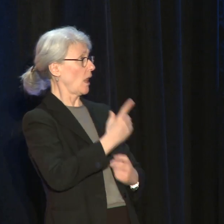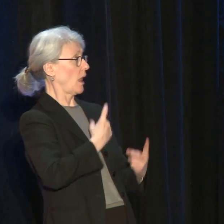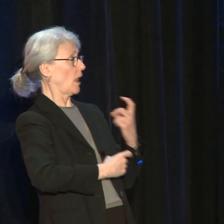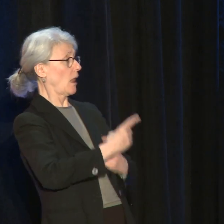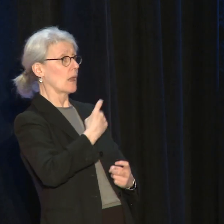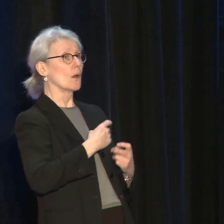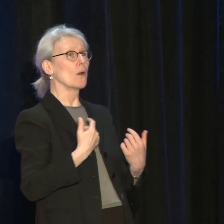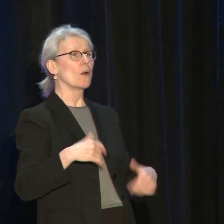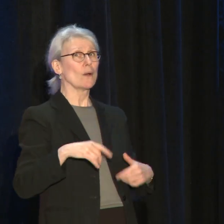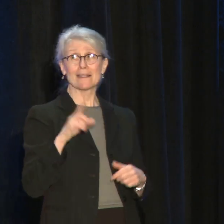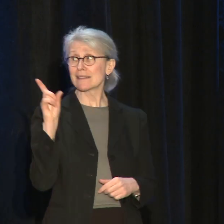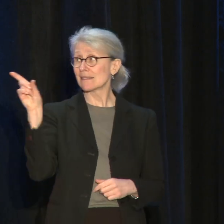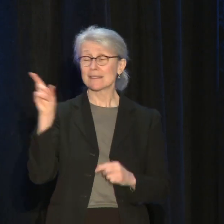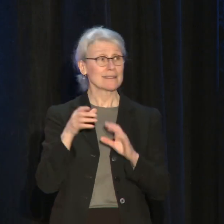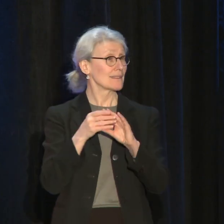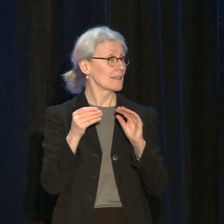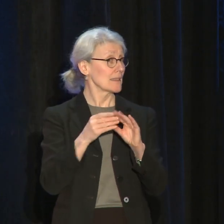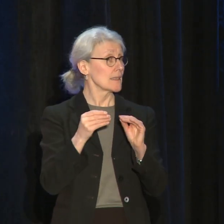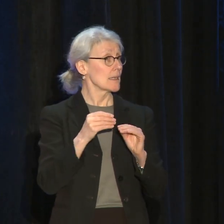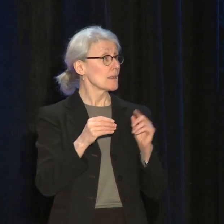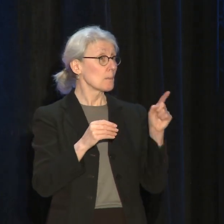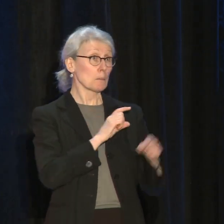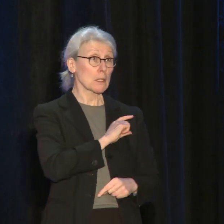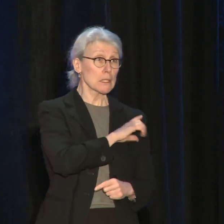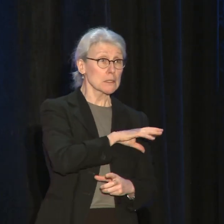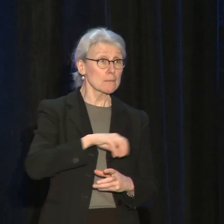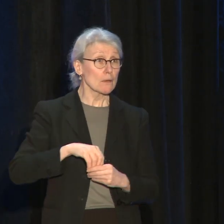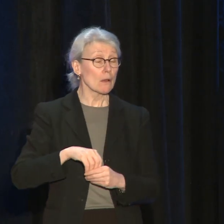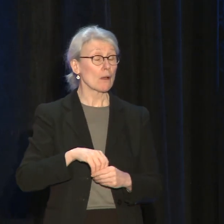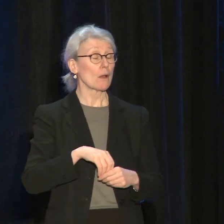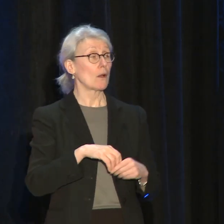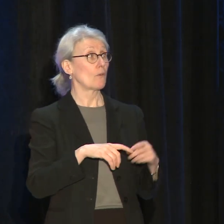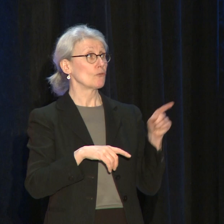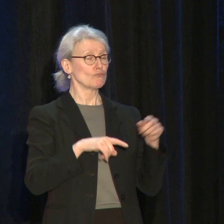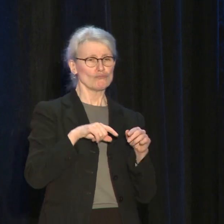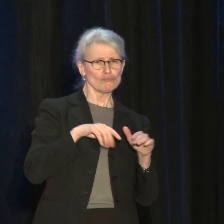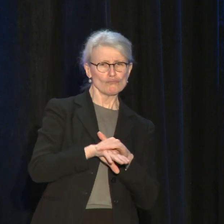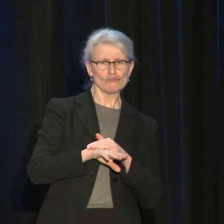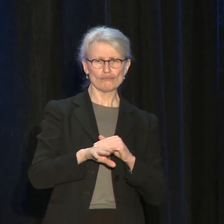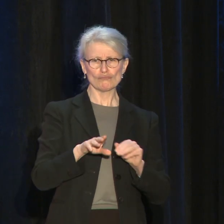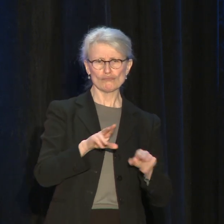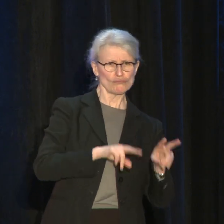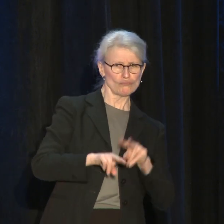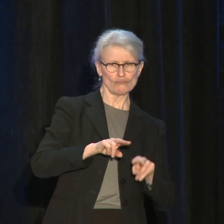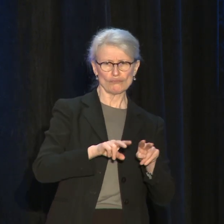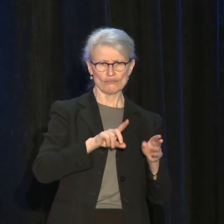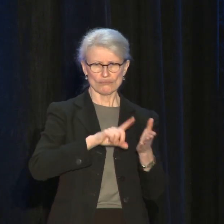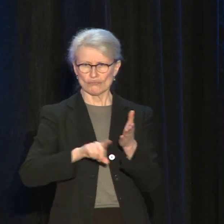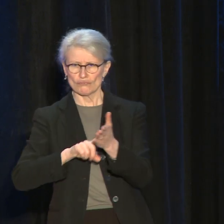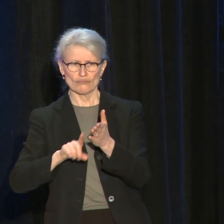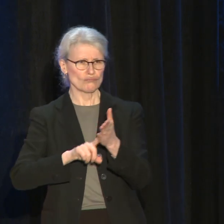said in the film, they may involve police officers coming to the home, they involve inspections of